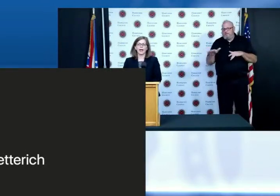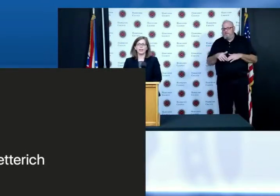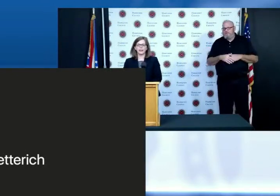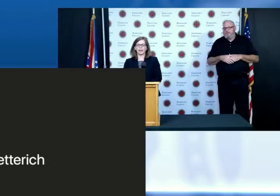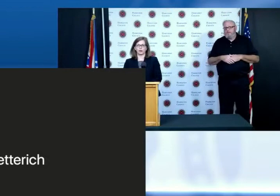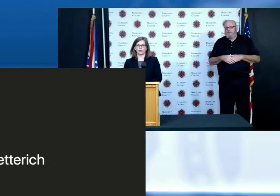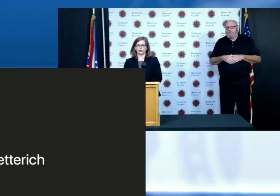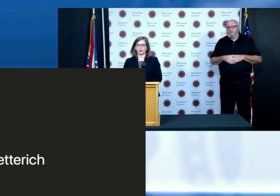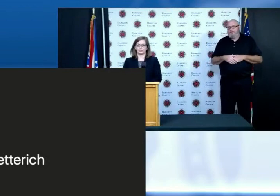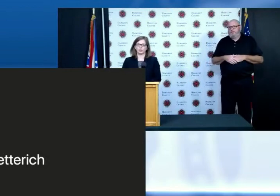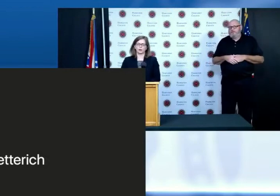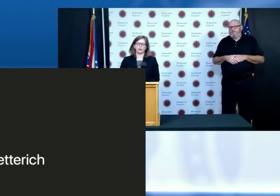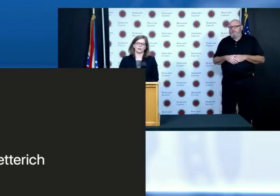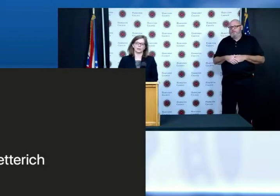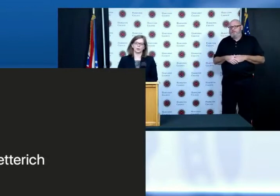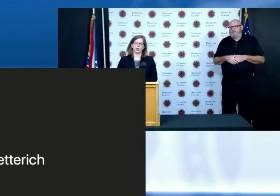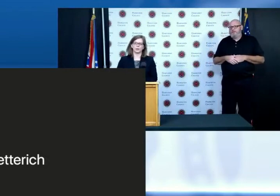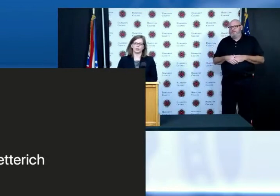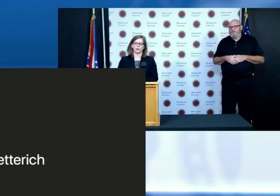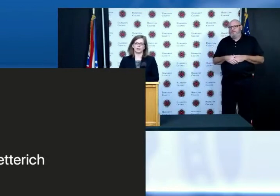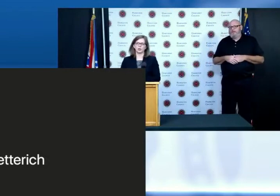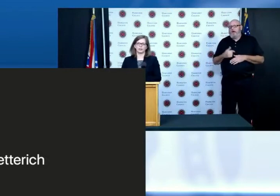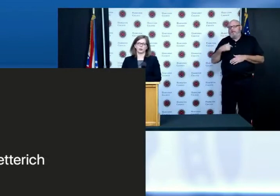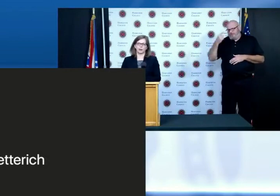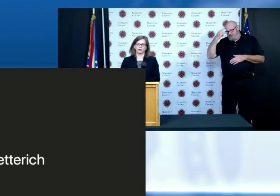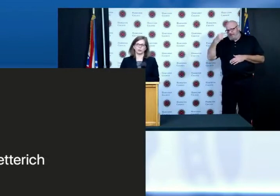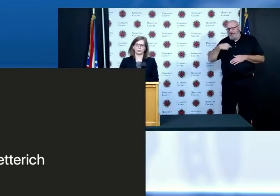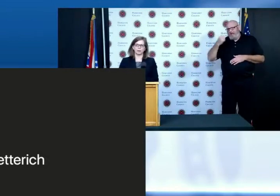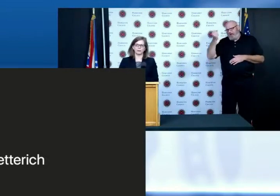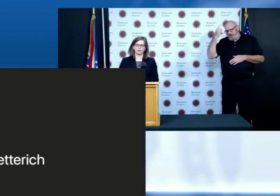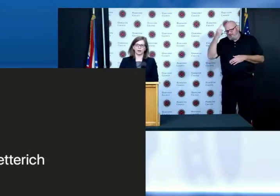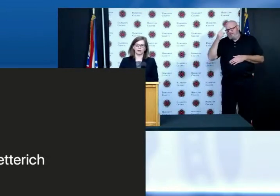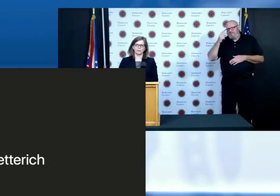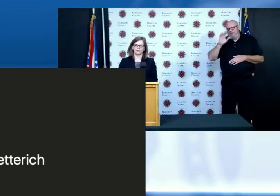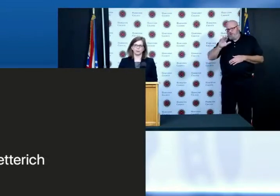think I understood your question Chris it broke up a little bit so if I don't answer please please